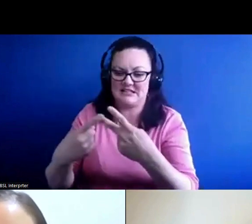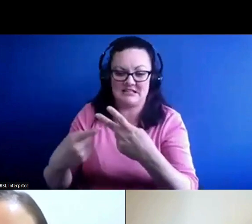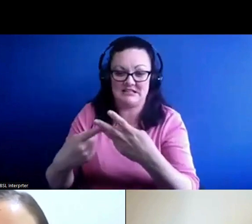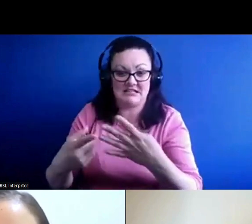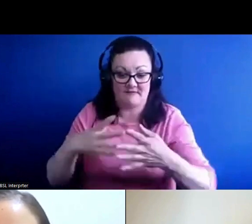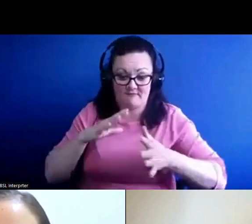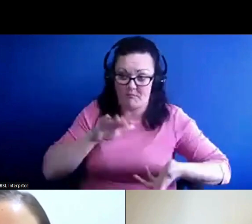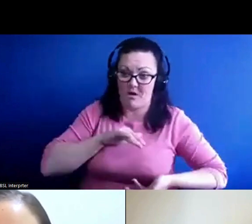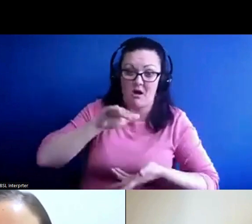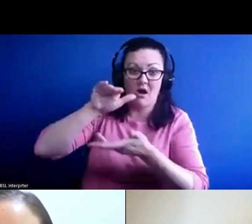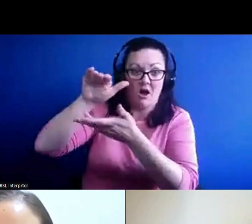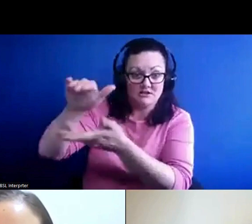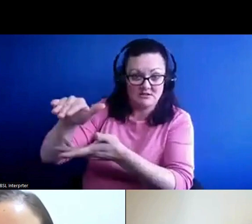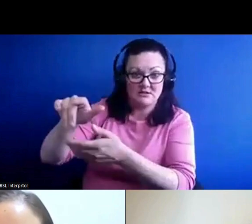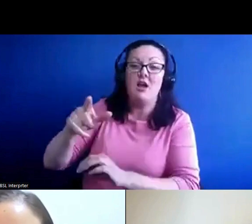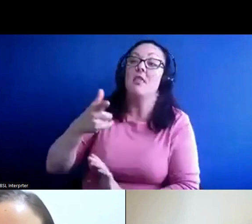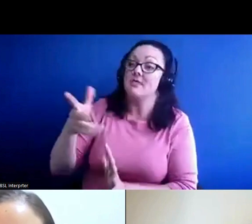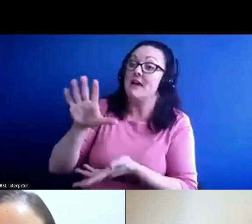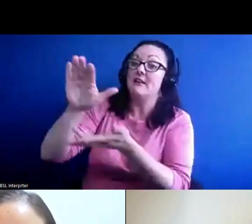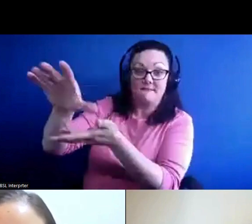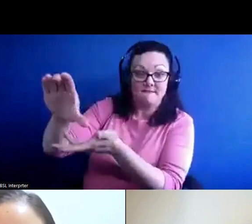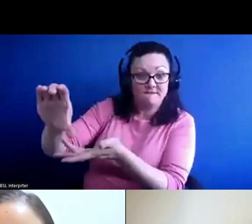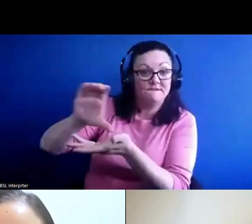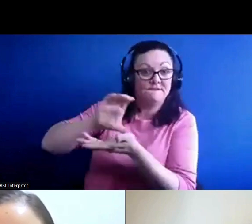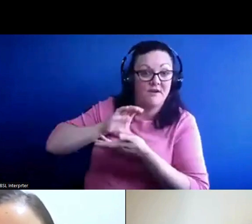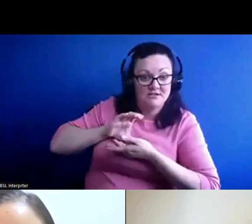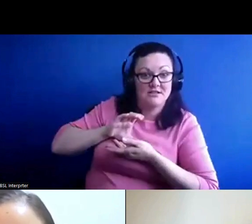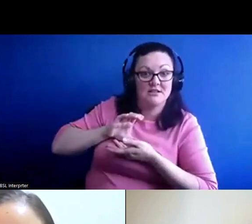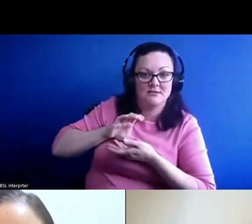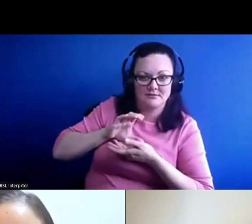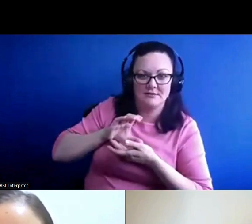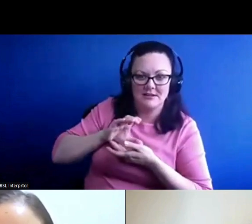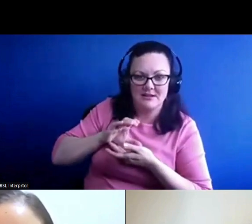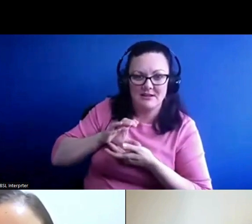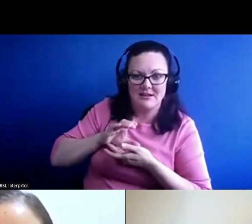to receiving the funding. And this is why they need it.